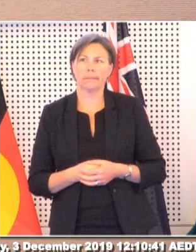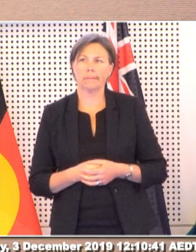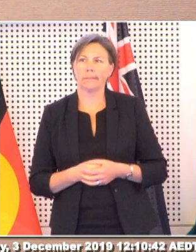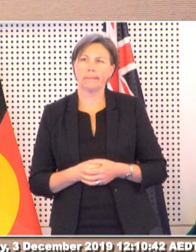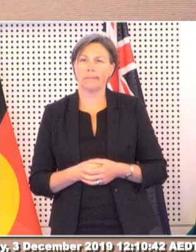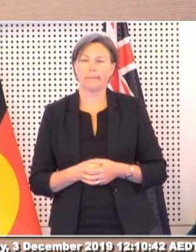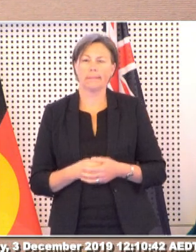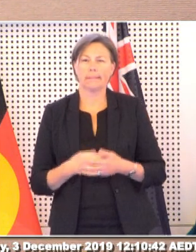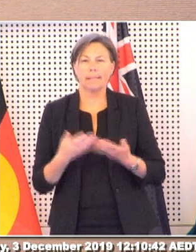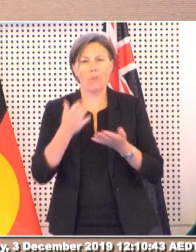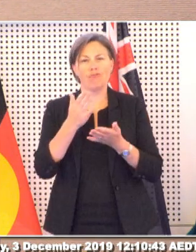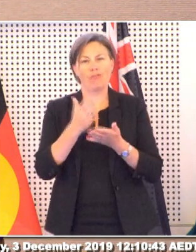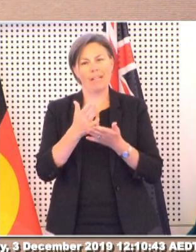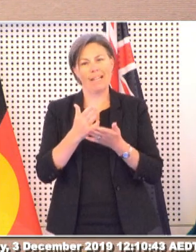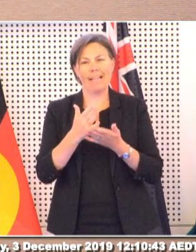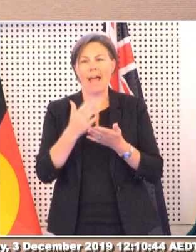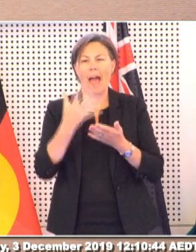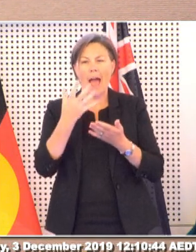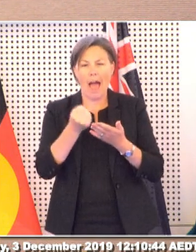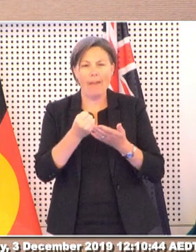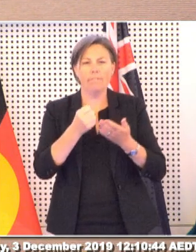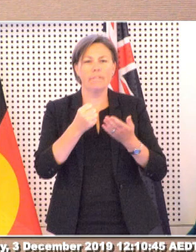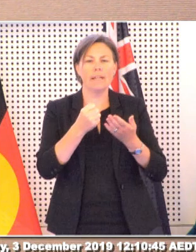fabric of disregard for people.